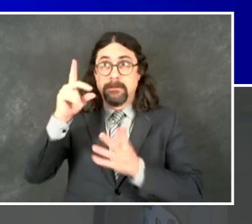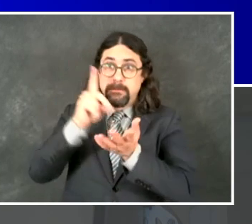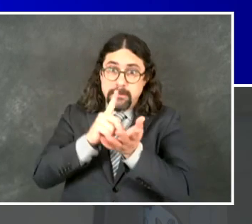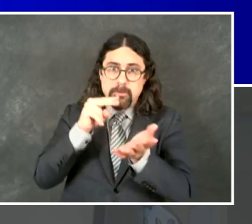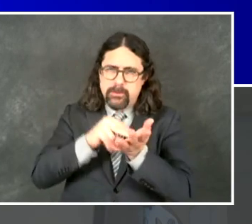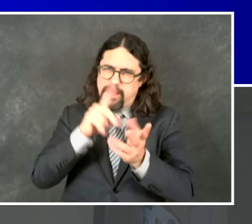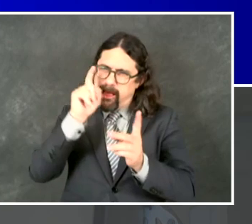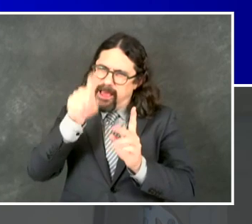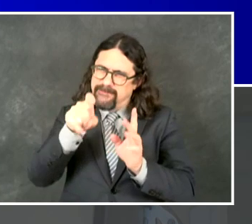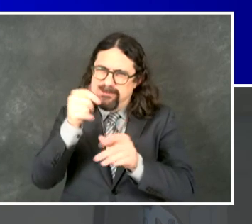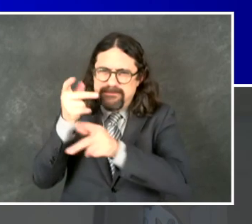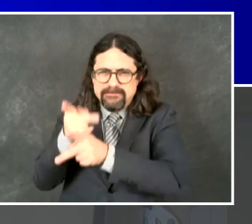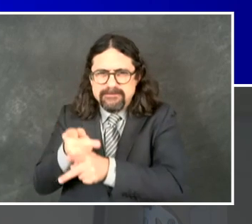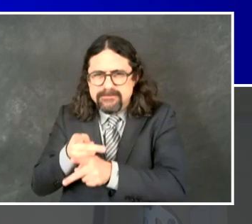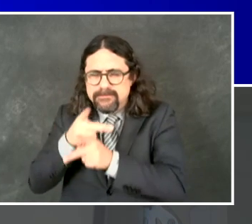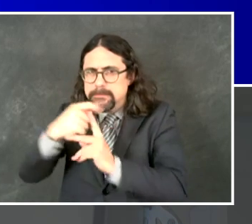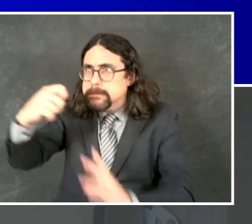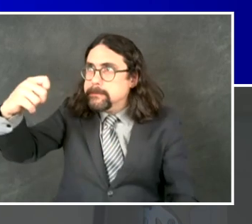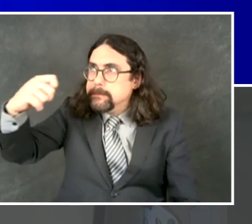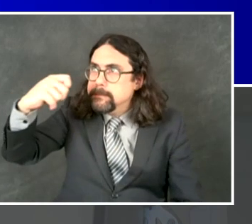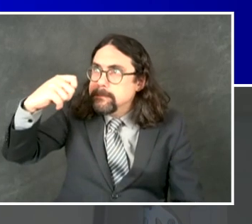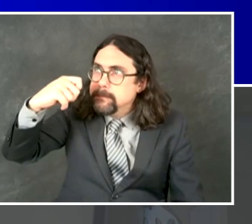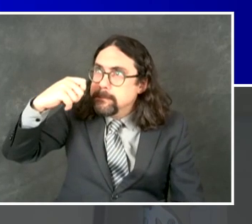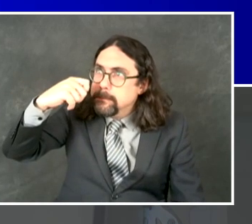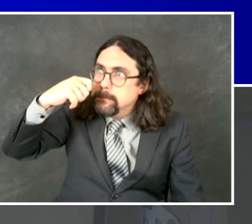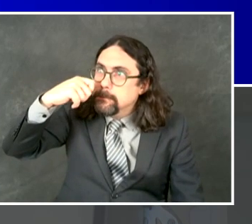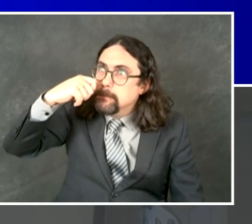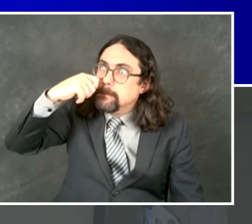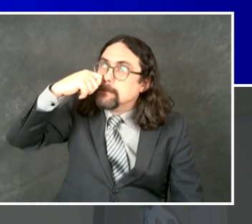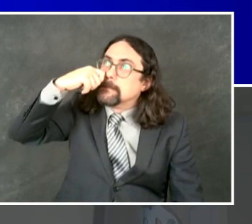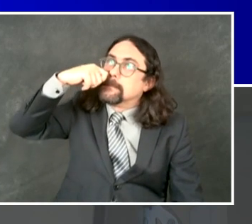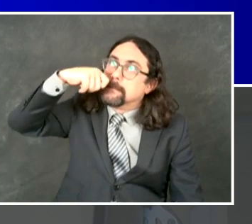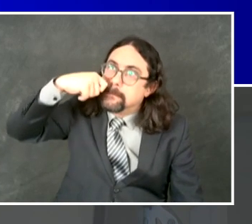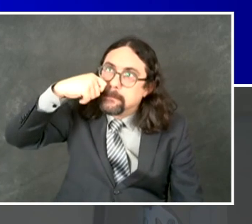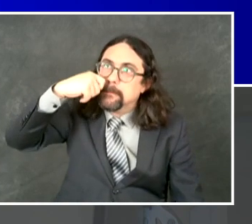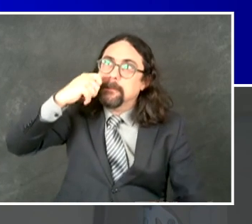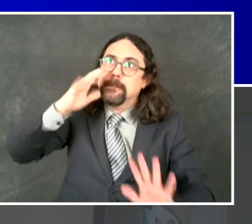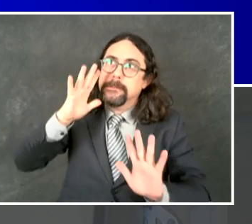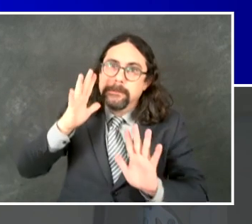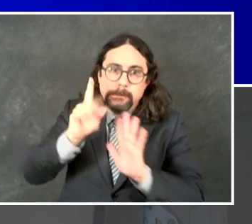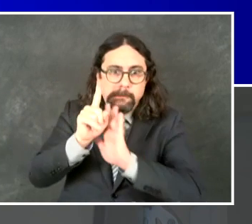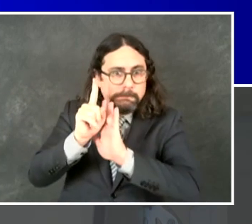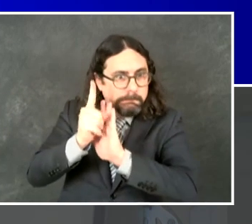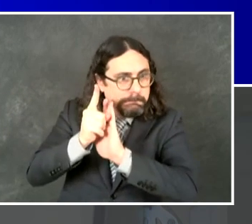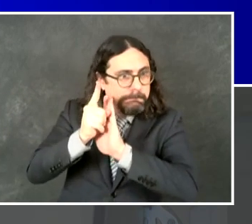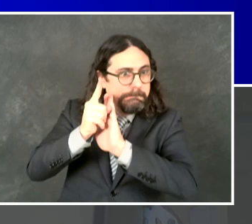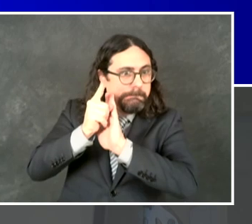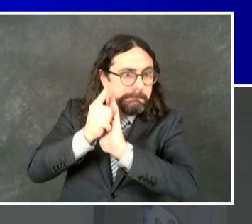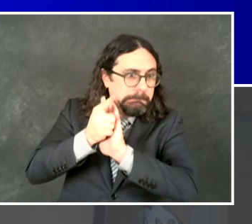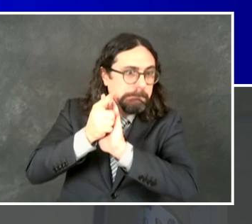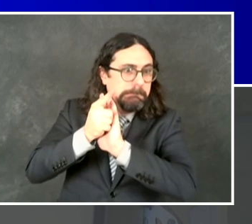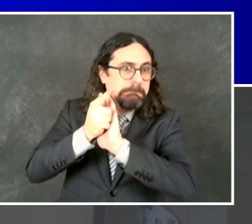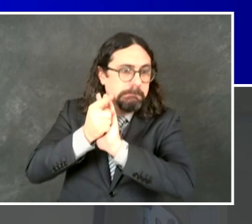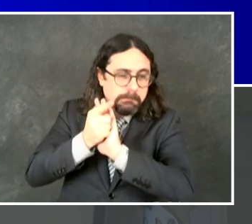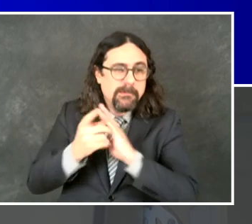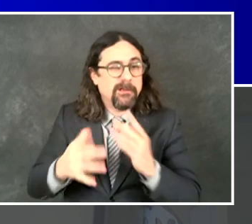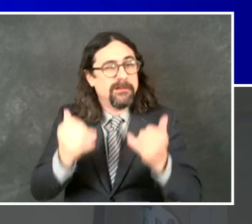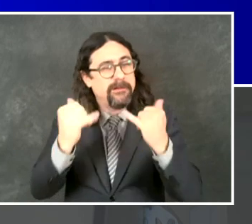TIME WE HAVE. SO IT HELPS ON SO MANY LEVELS AND ALLOWS MORE HEALTH CARE WORKERS TO BE AT